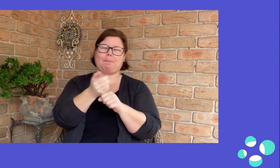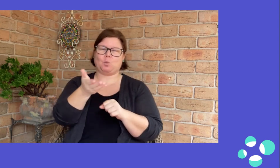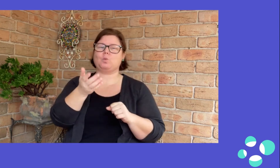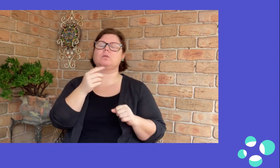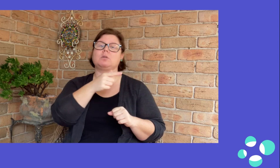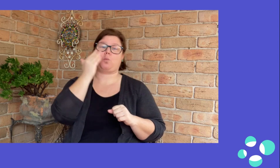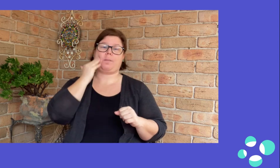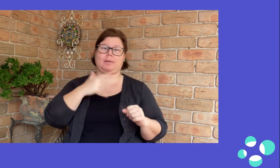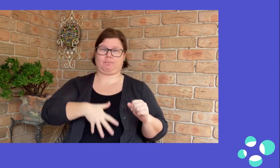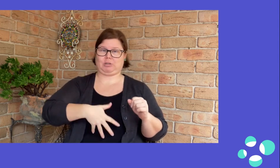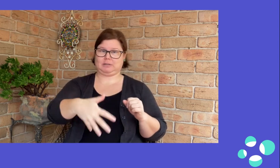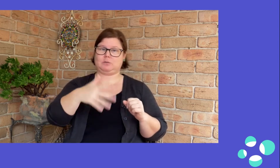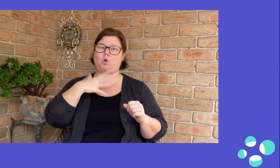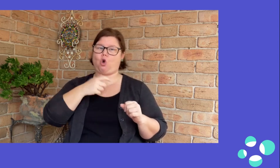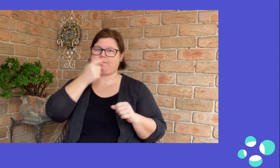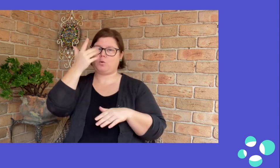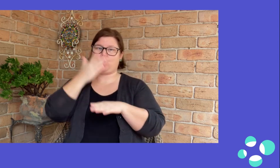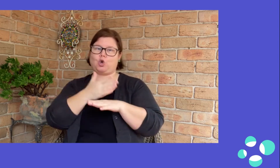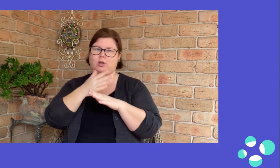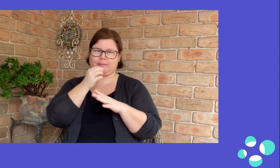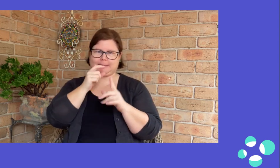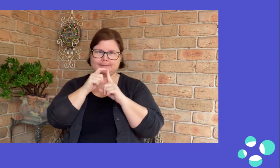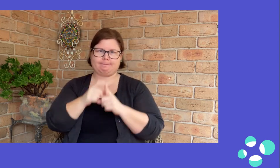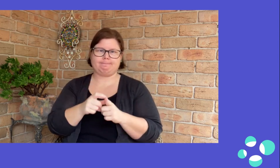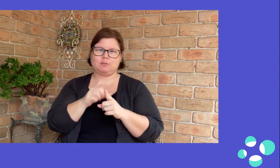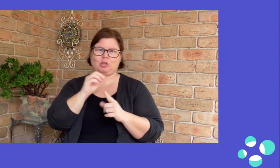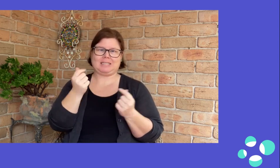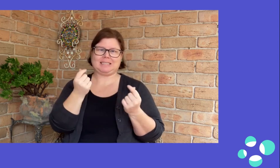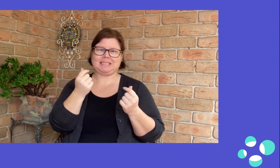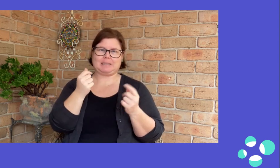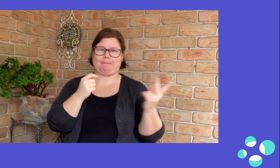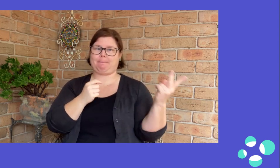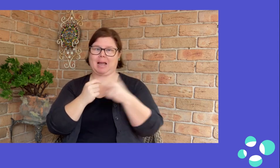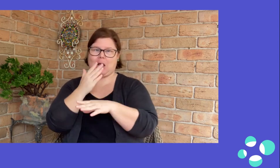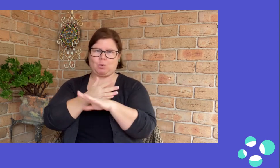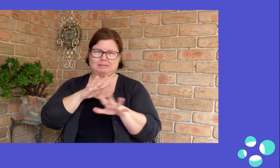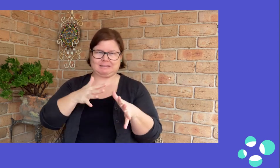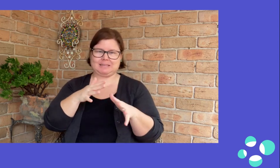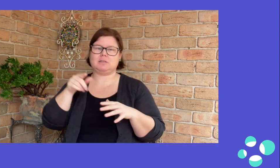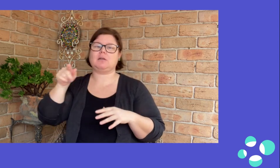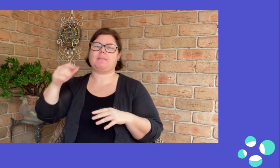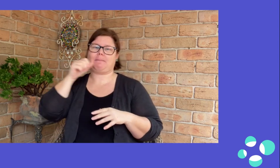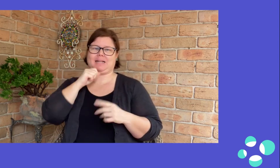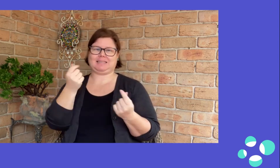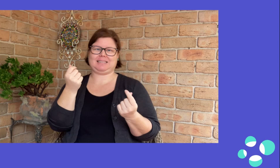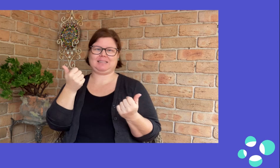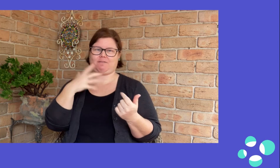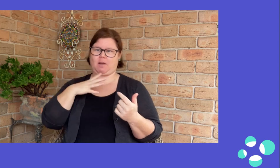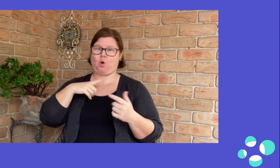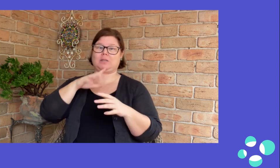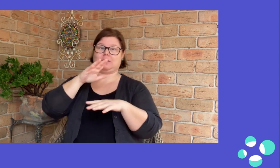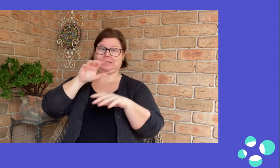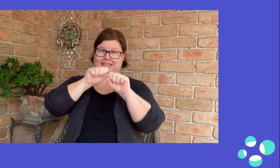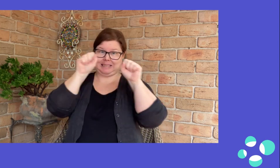For example, if a women gets pregnant, she wants to take maternity leave. It's not easy, and coming back to work is not easy.